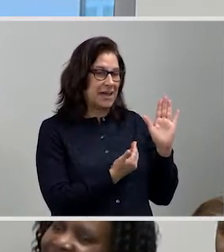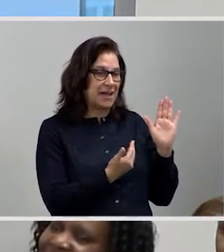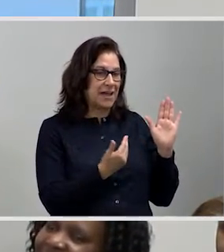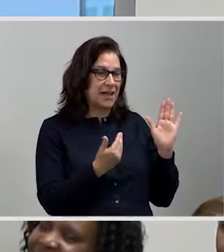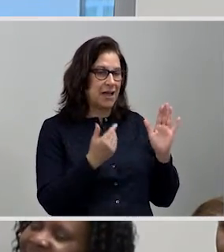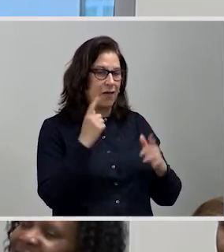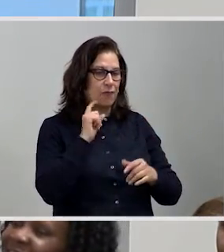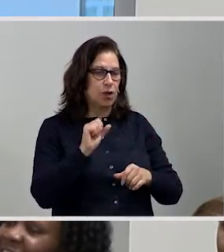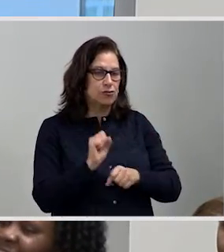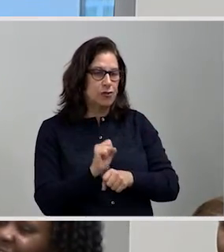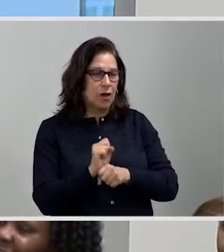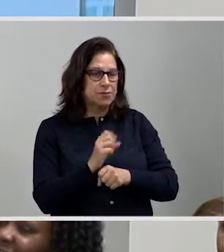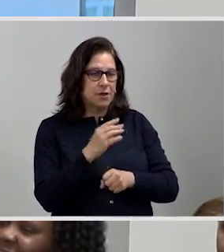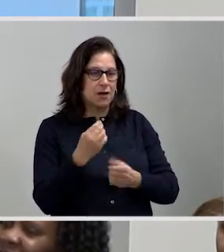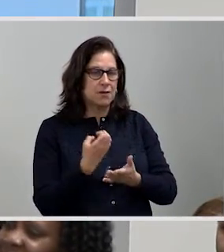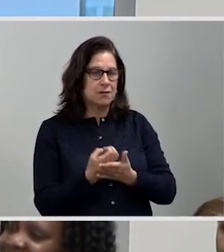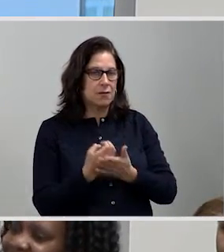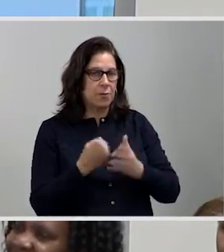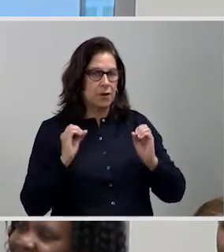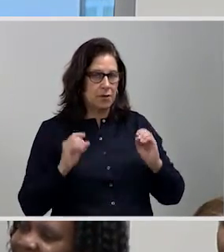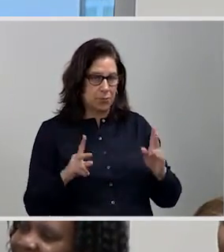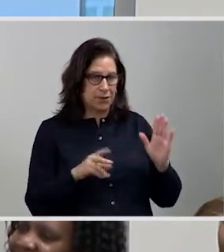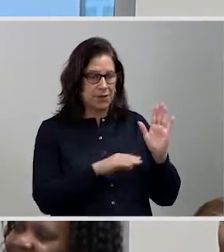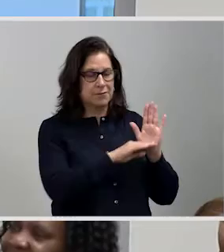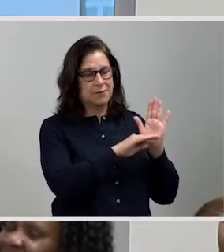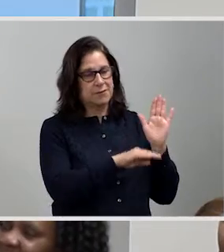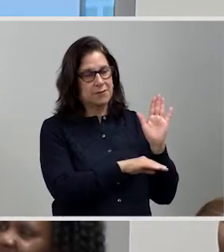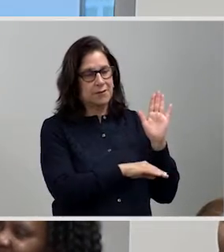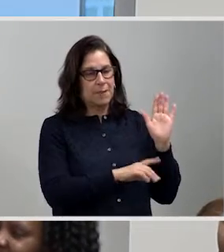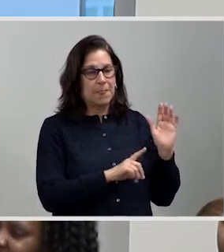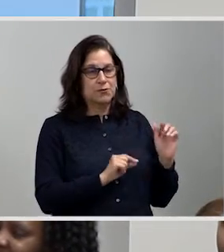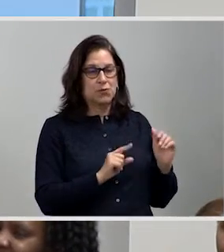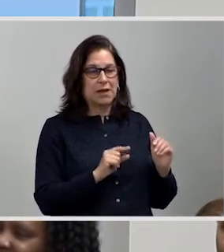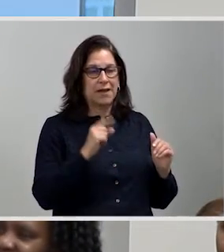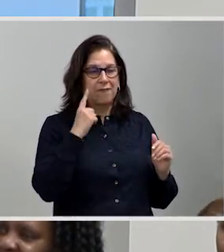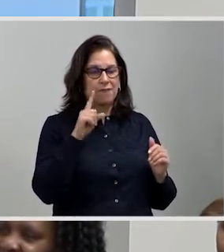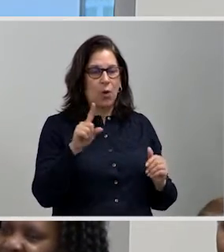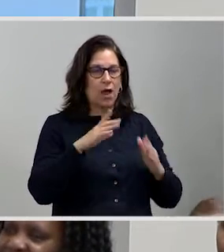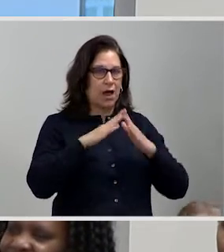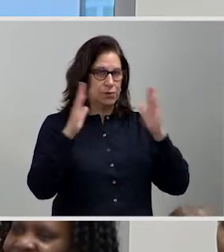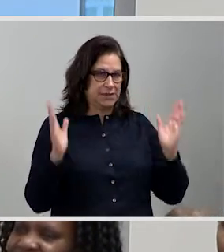OUR PRIORITIES ARE AS FOLLOWS. $20 FOR EDUCATION. $20 FOR PUBLIC SAFETY. $15 FOR JOBS AND ECONOMIC OPPORTUNITY. $20 FOR HOUSING.